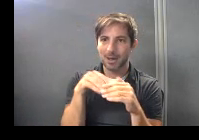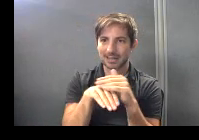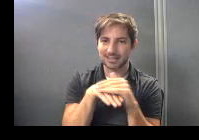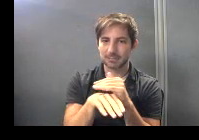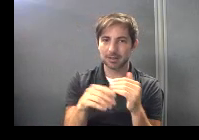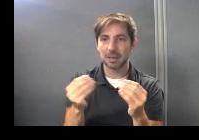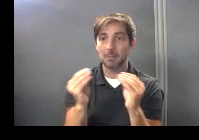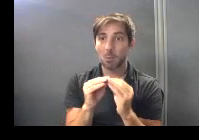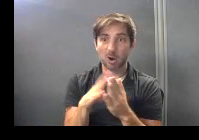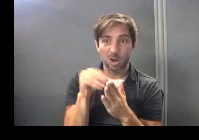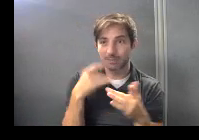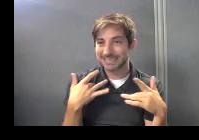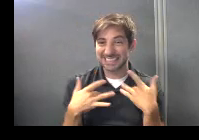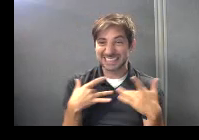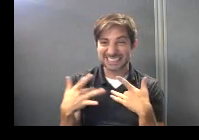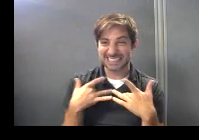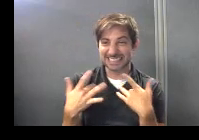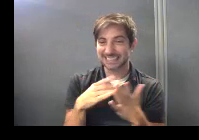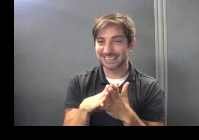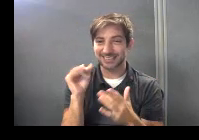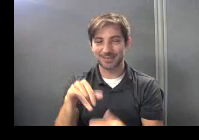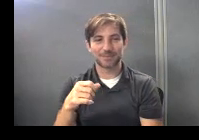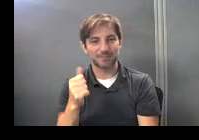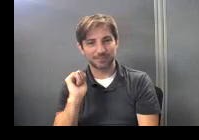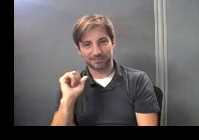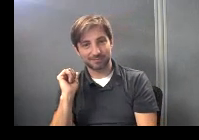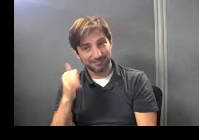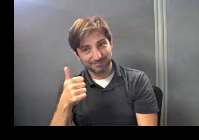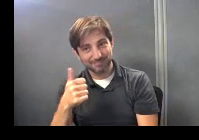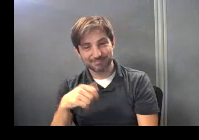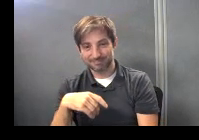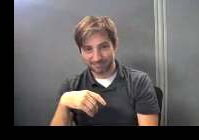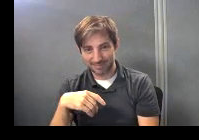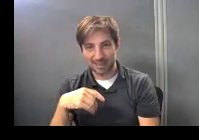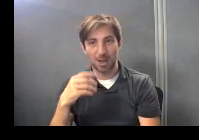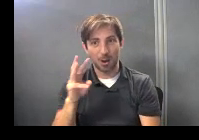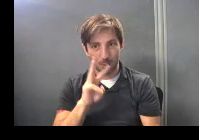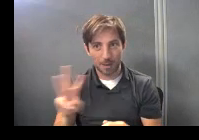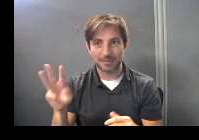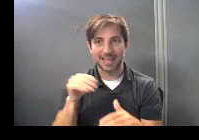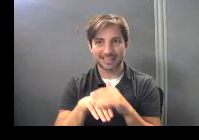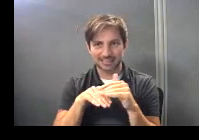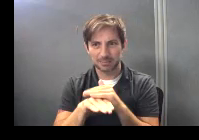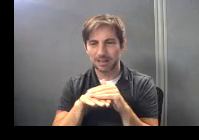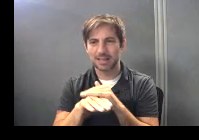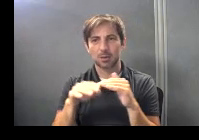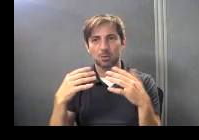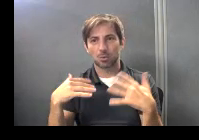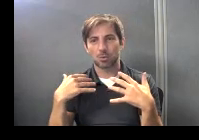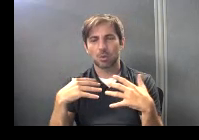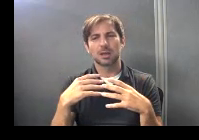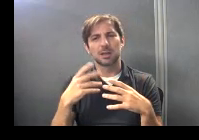SO MUCH TO LEARN. WEBSITE ACCESSIBILITY IS, I THINK, SUPER DAUNTING.